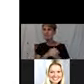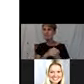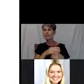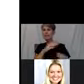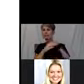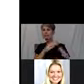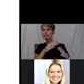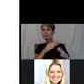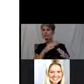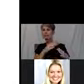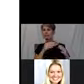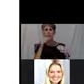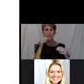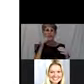didn't we used to do street medicine.